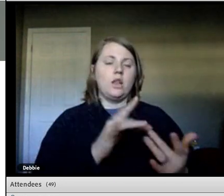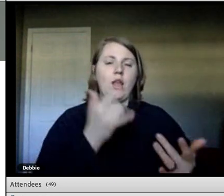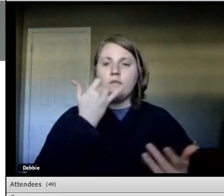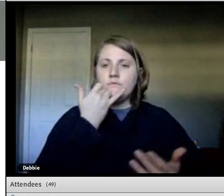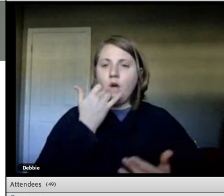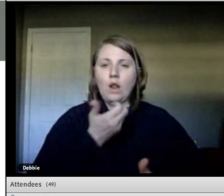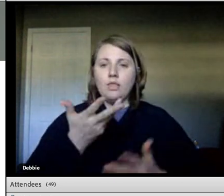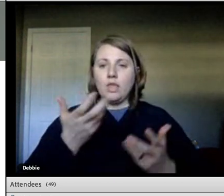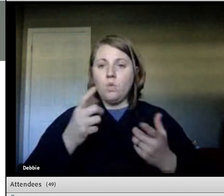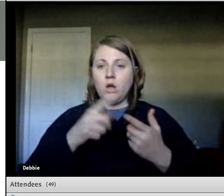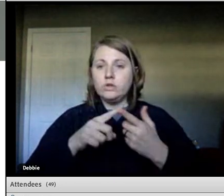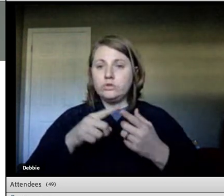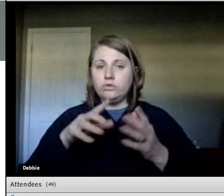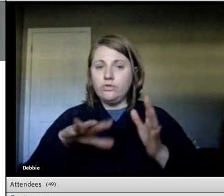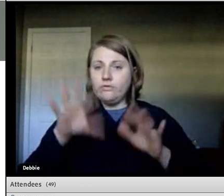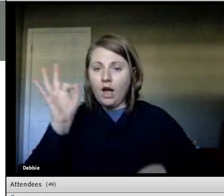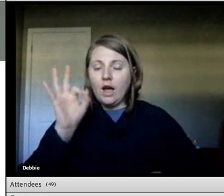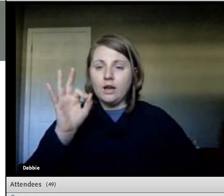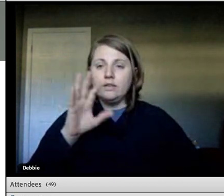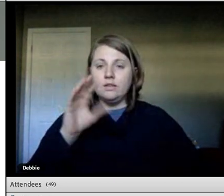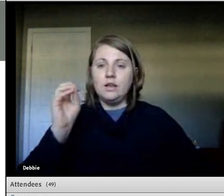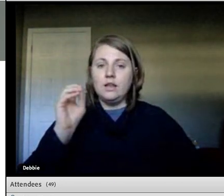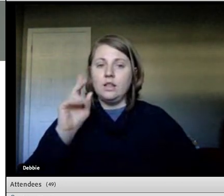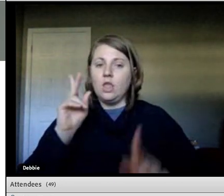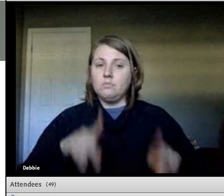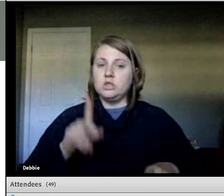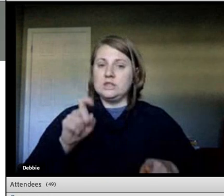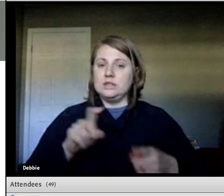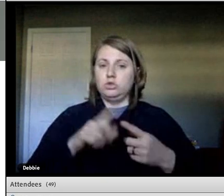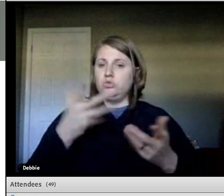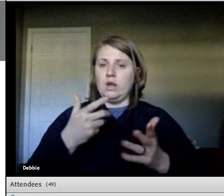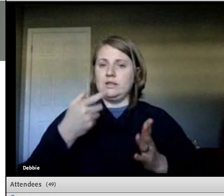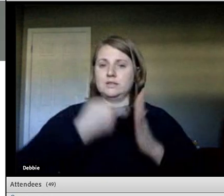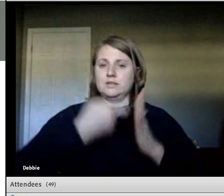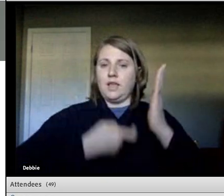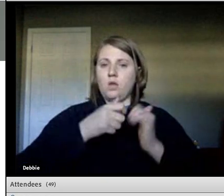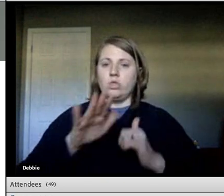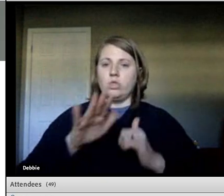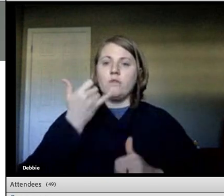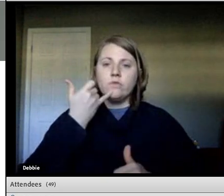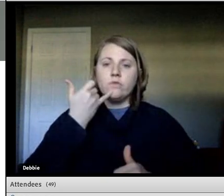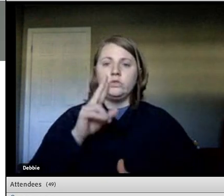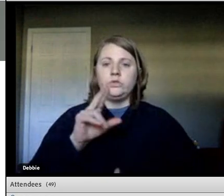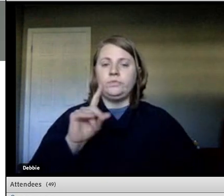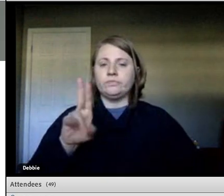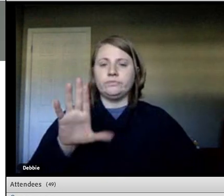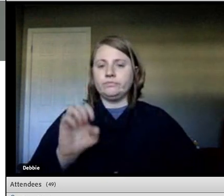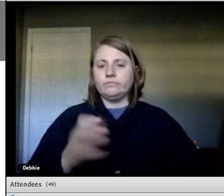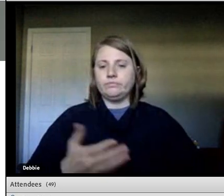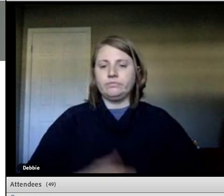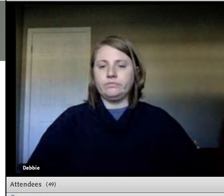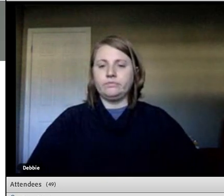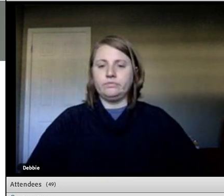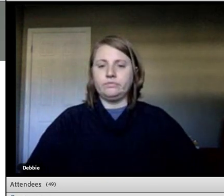and the person just needs to scan with their phone or device. Yep, now that the camera works with QR codes,